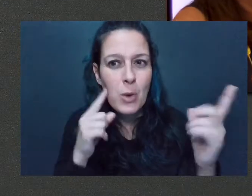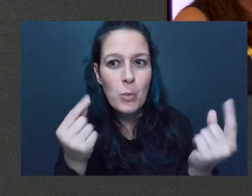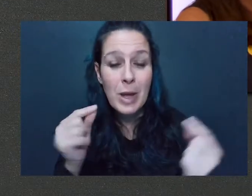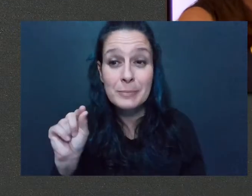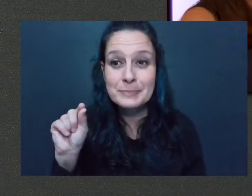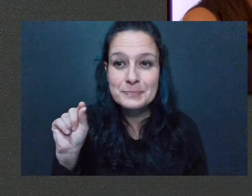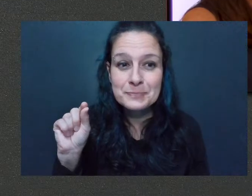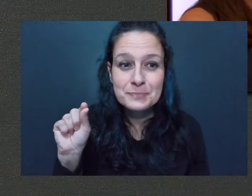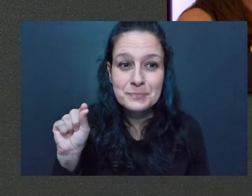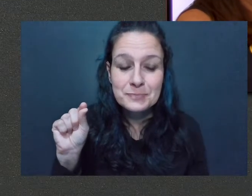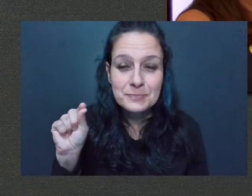Here we go.